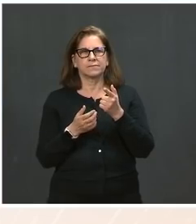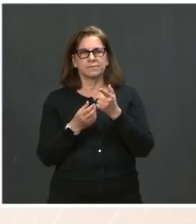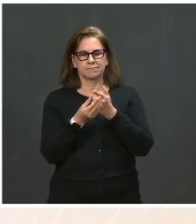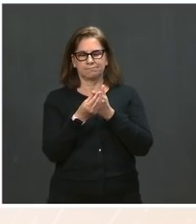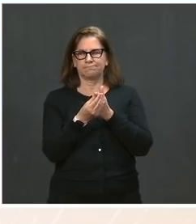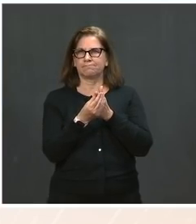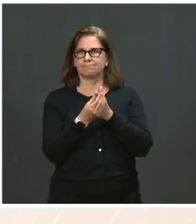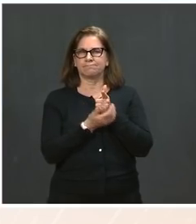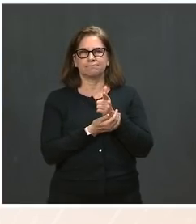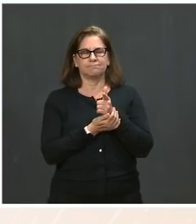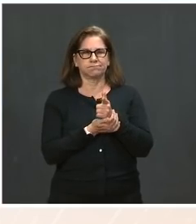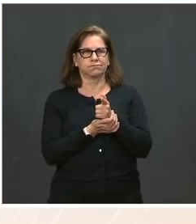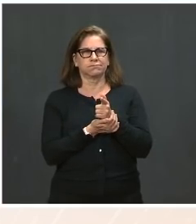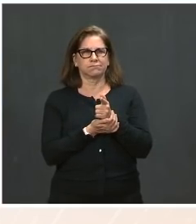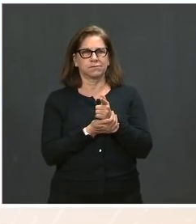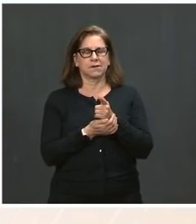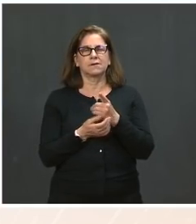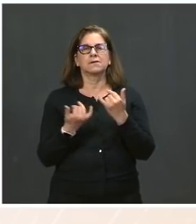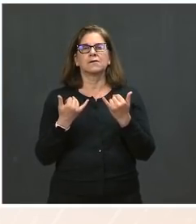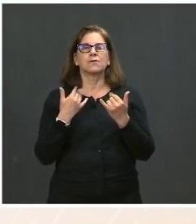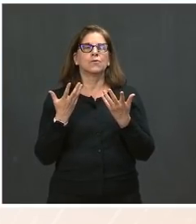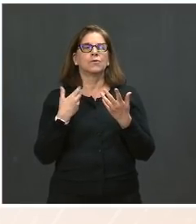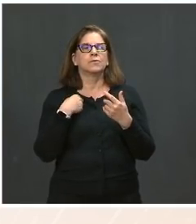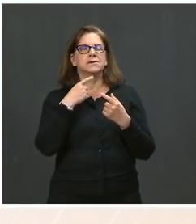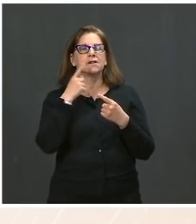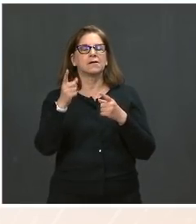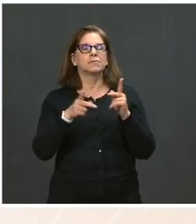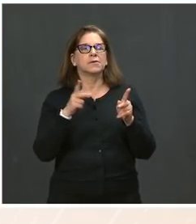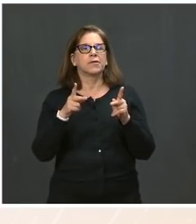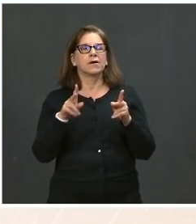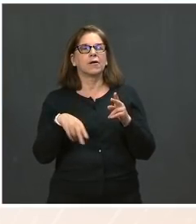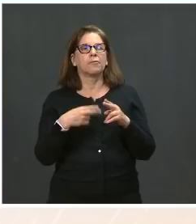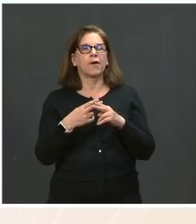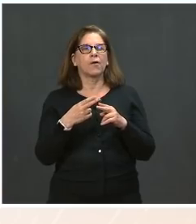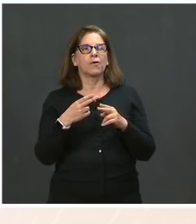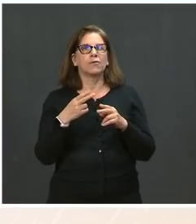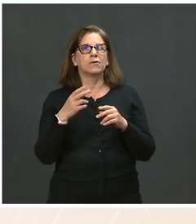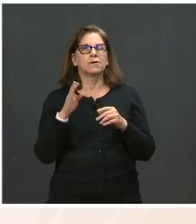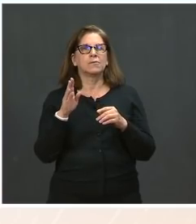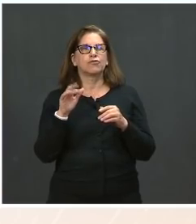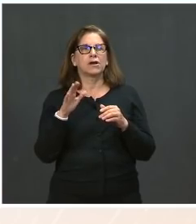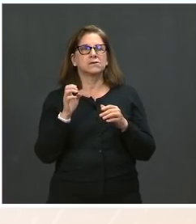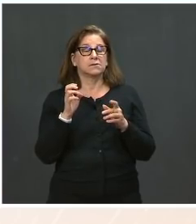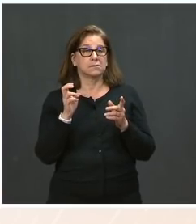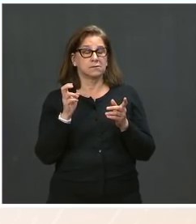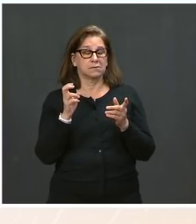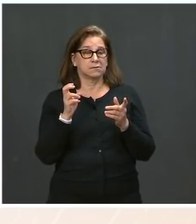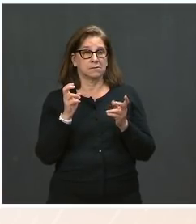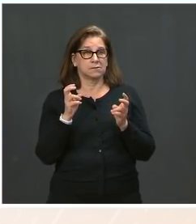who bought these and who weren't criminals? According to the Congressional Research Service, there's something like 40 million